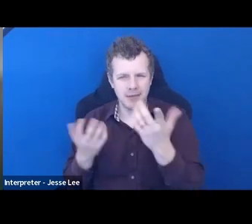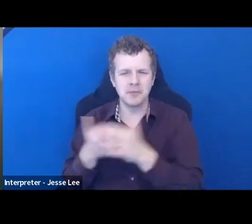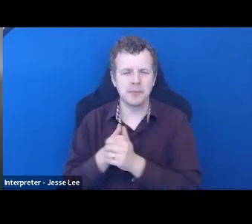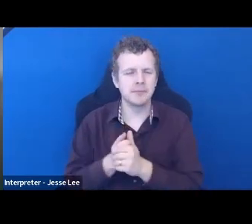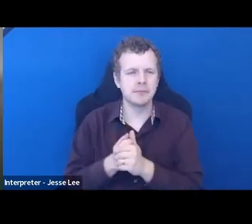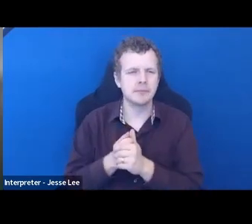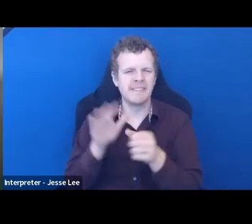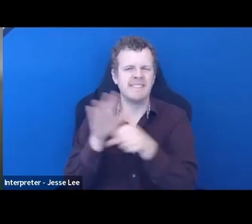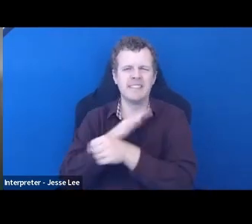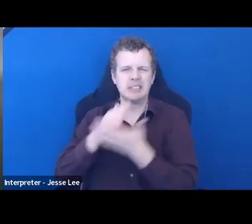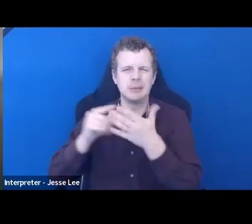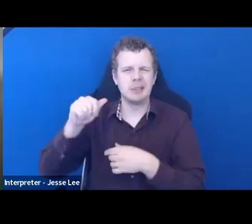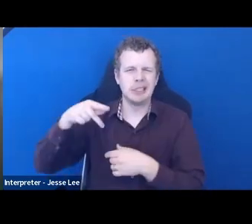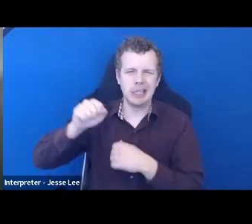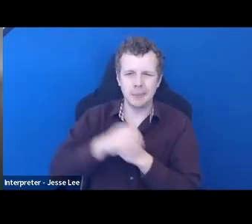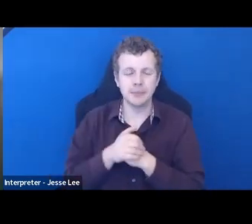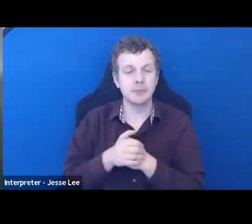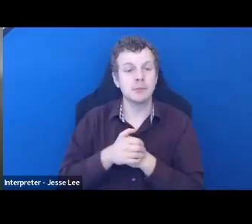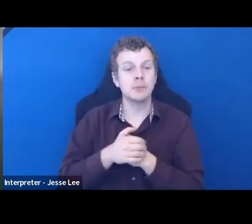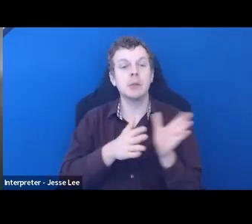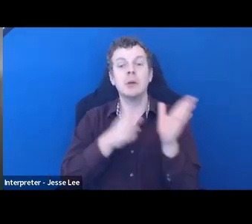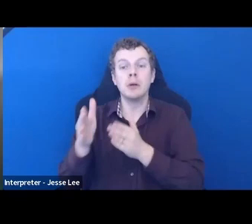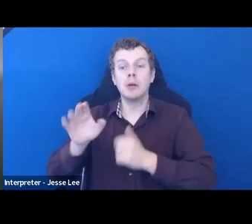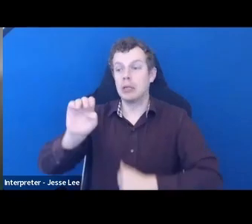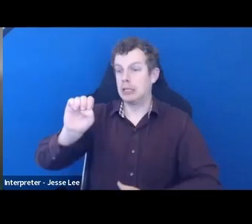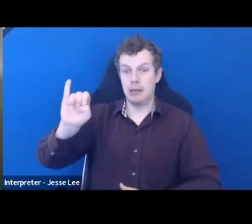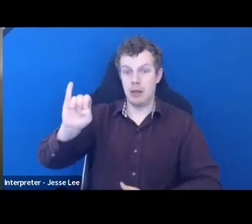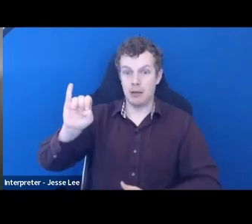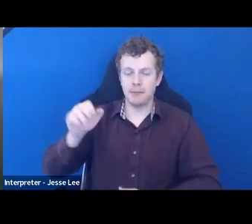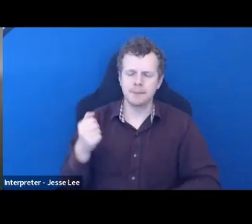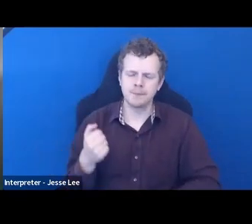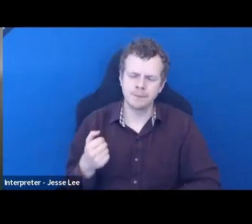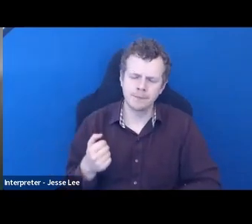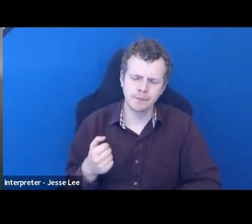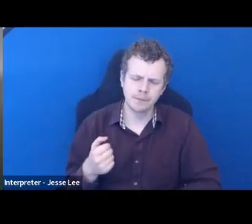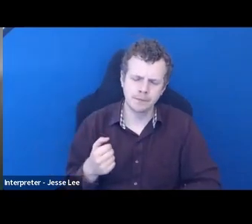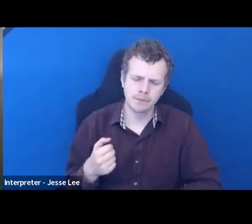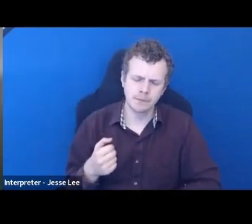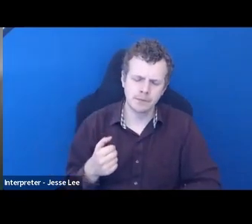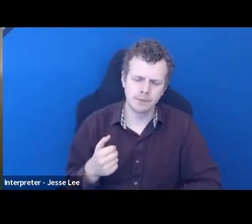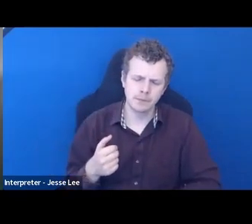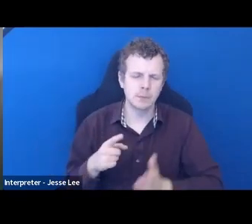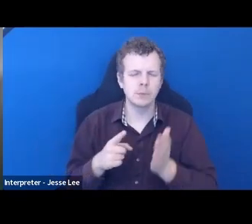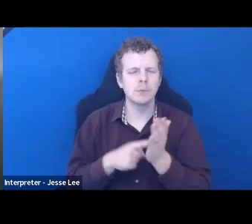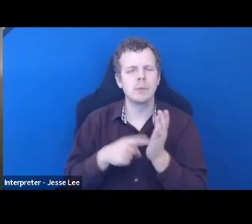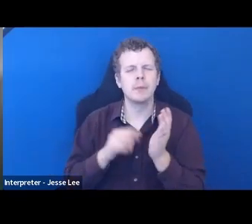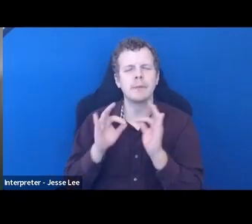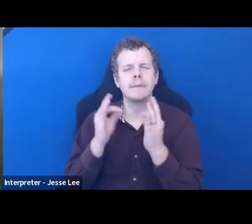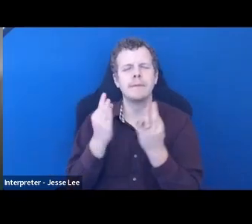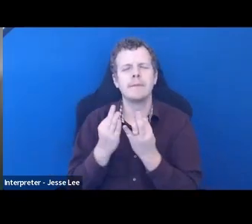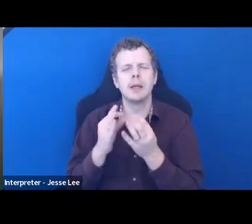So I think a lot of times a family might not elect to continue with EI services